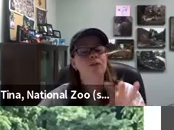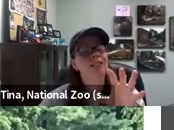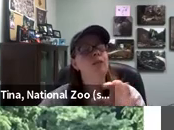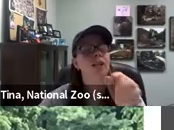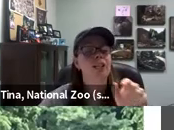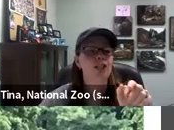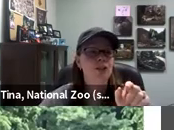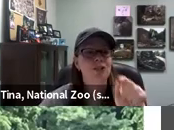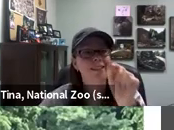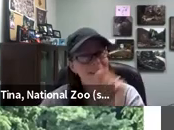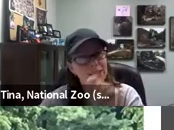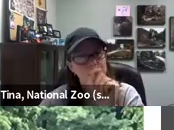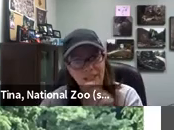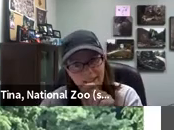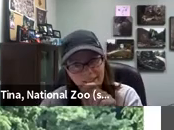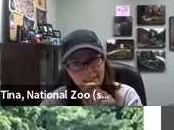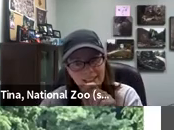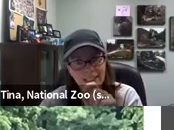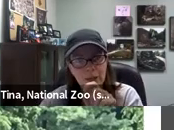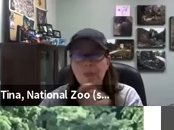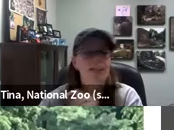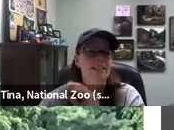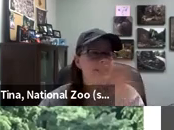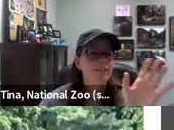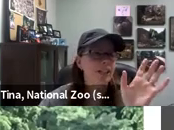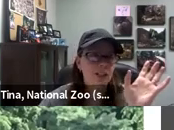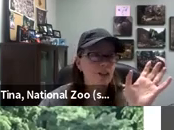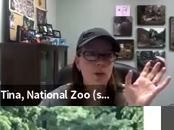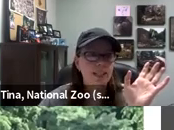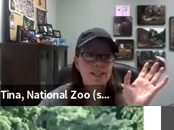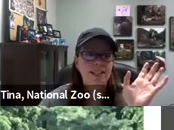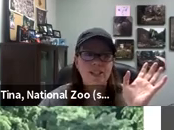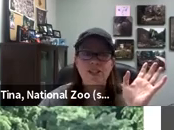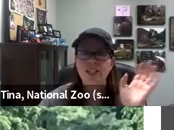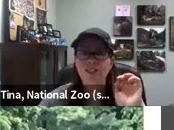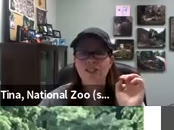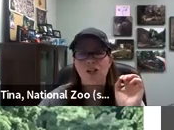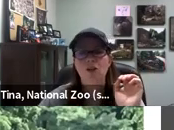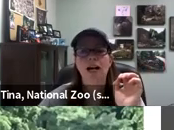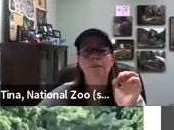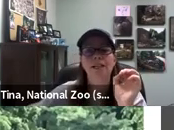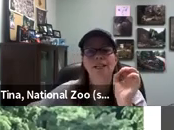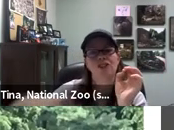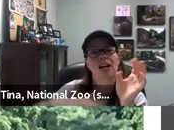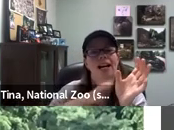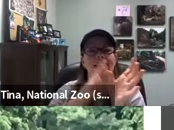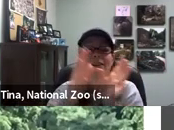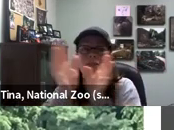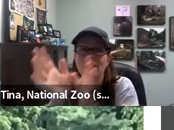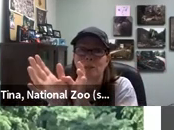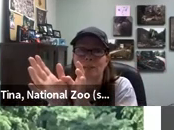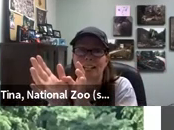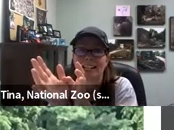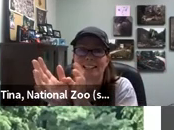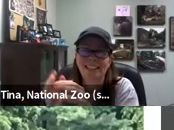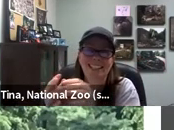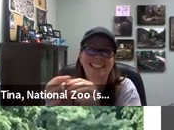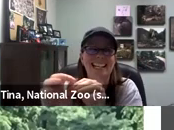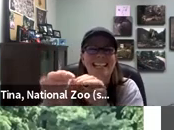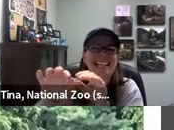really want to use this plant but it's never going to grow in these conditions...